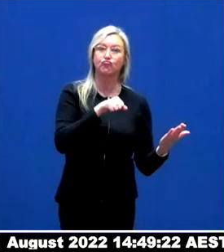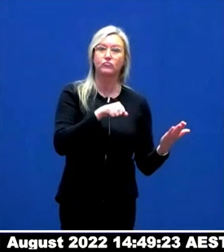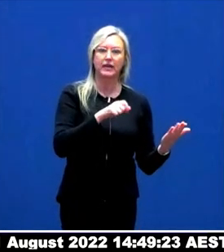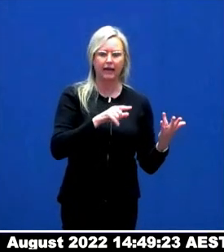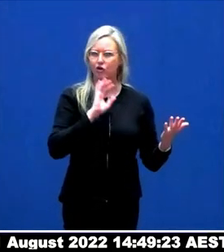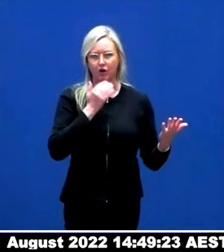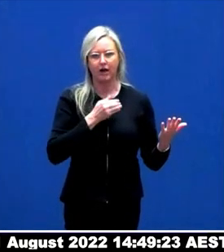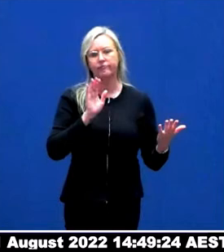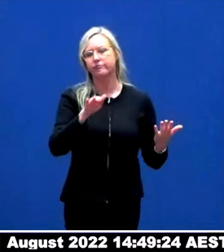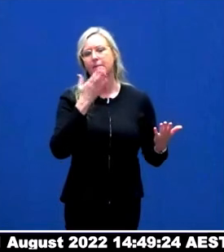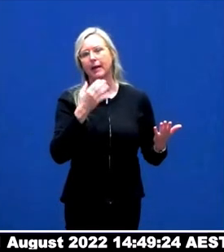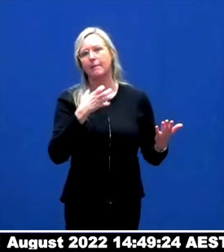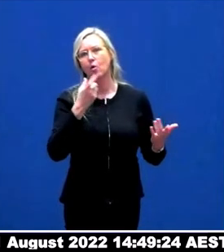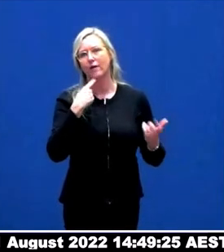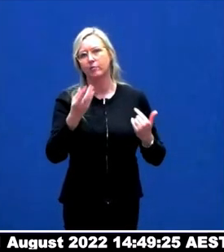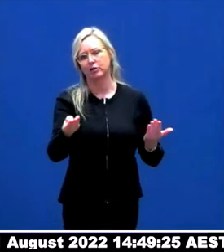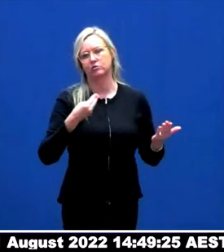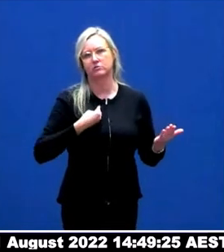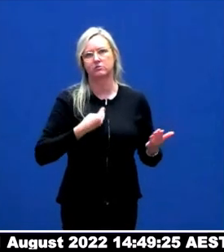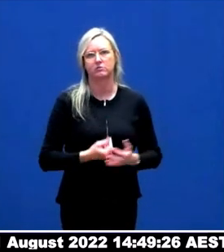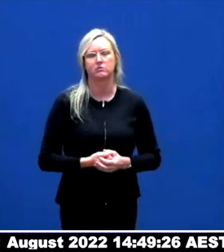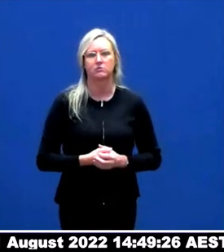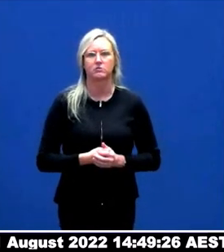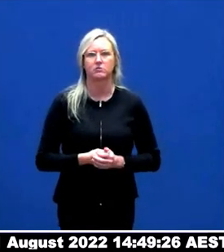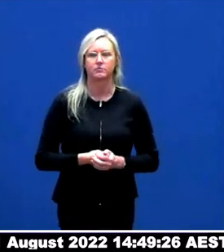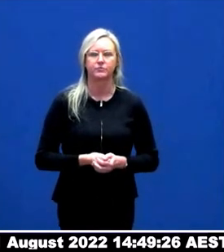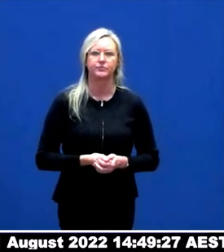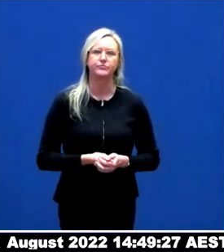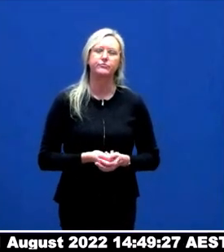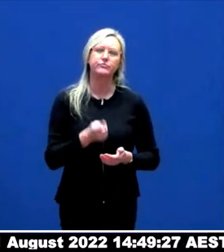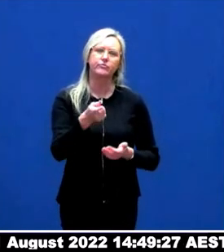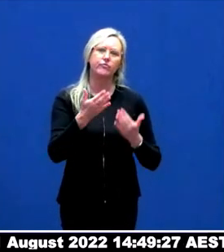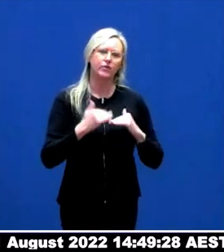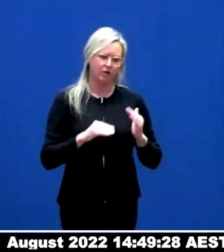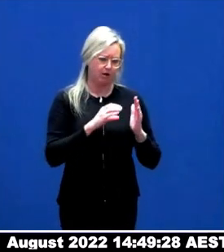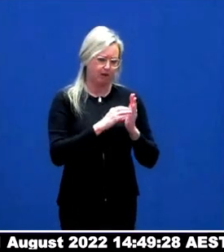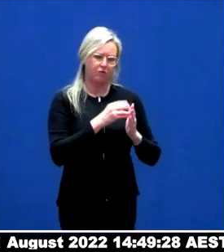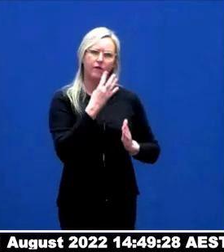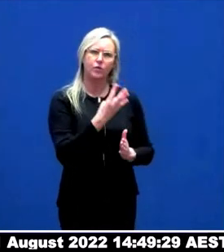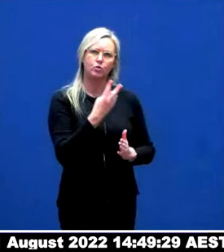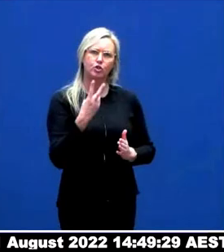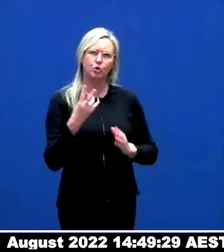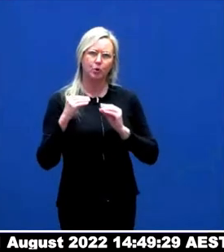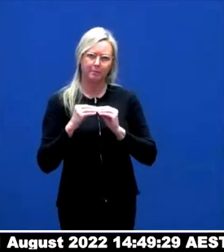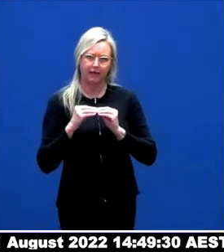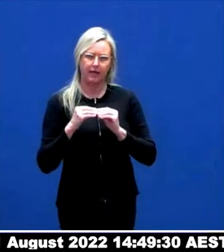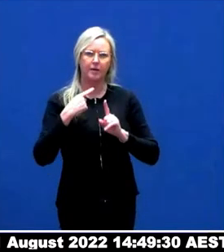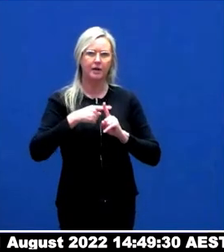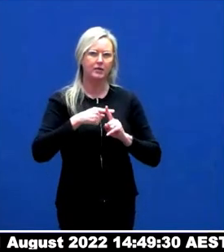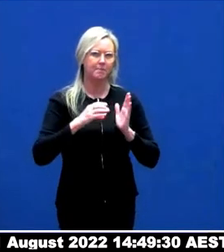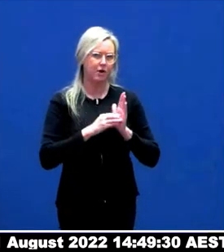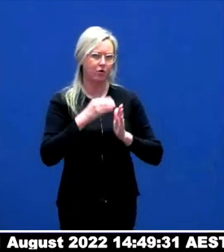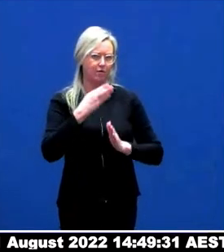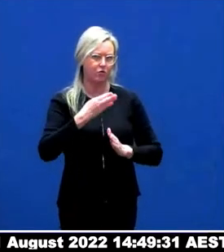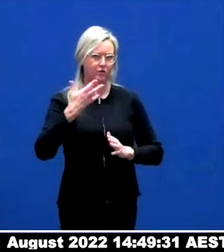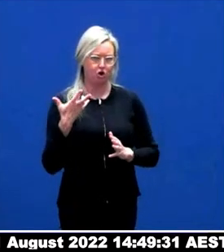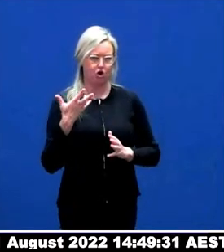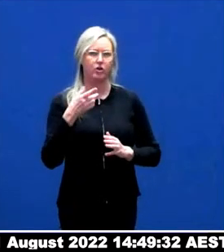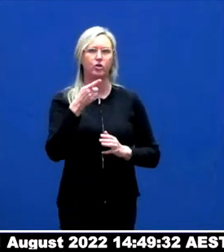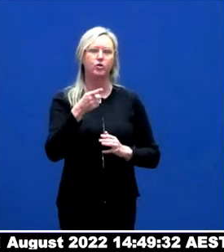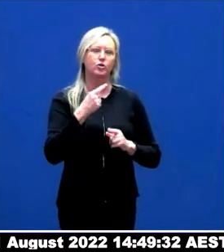decision. MS DOWSETT: You talk at paragraph 42B and 49 about how, with the consent of the